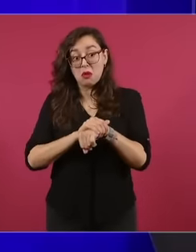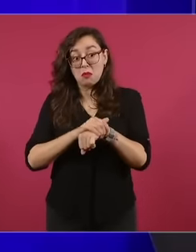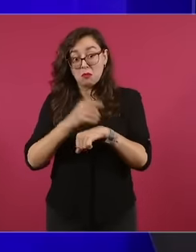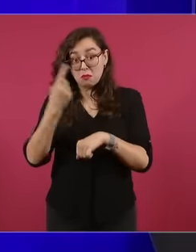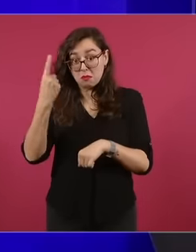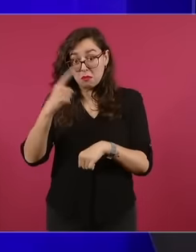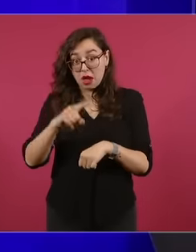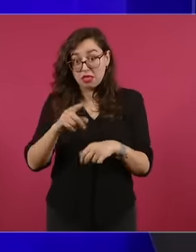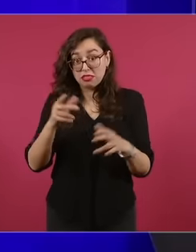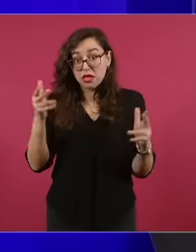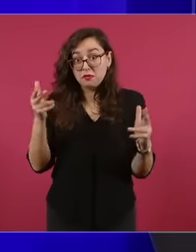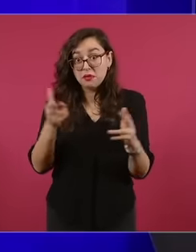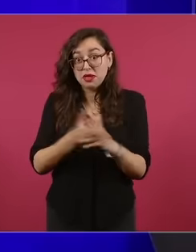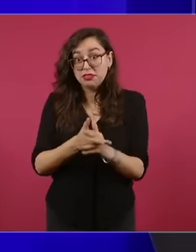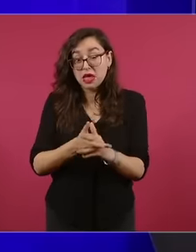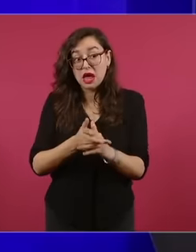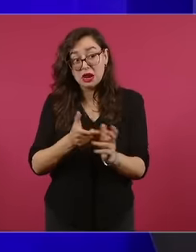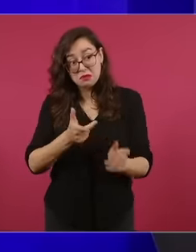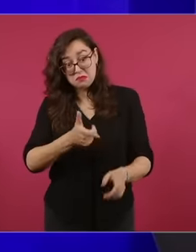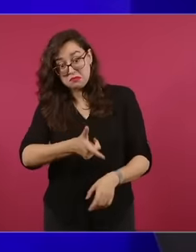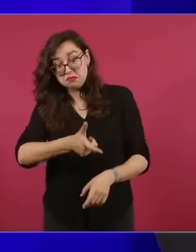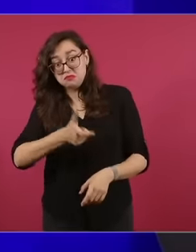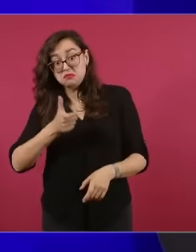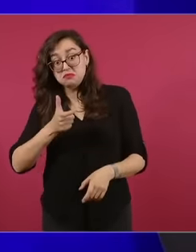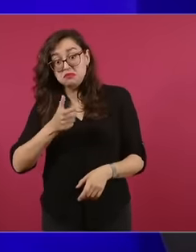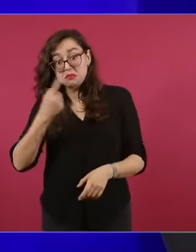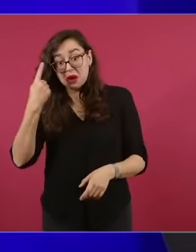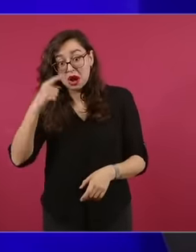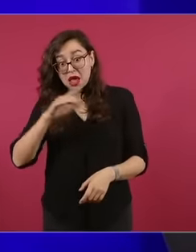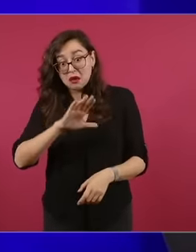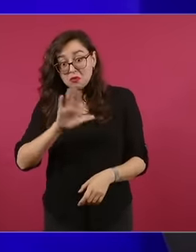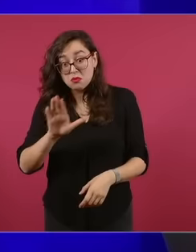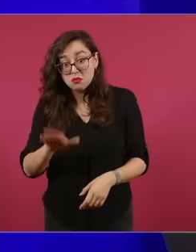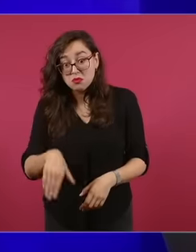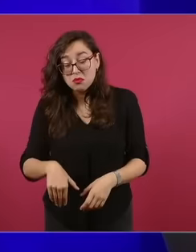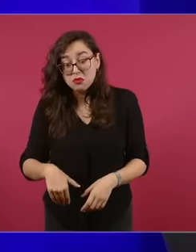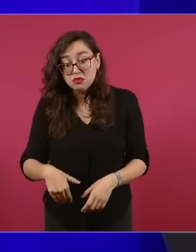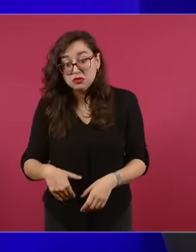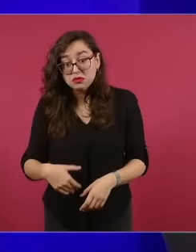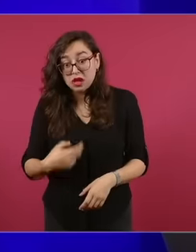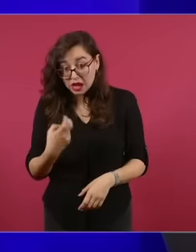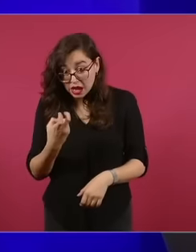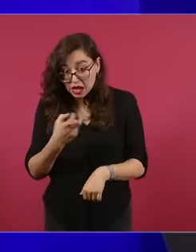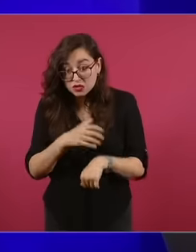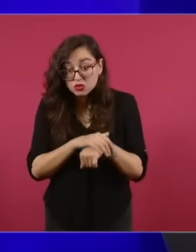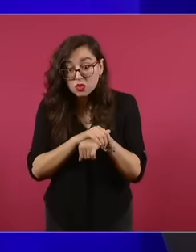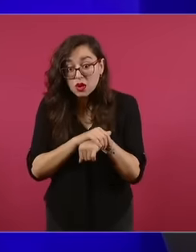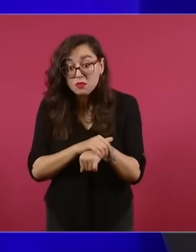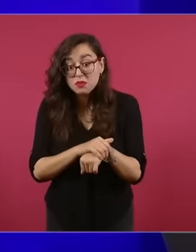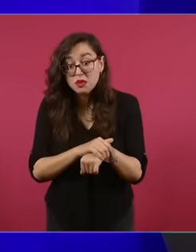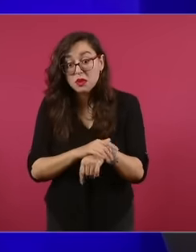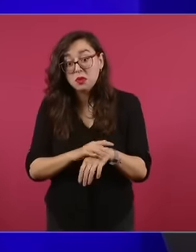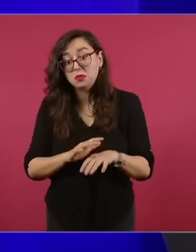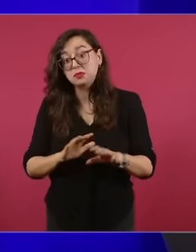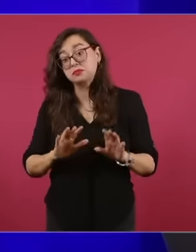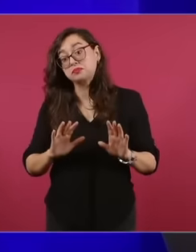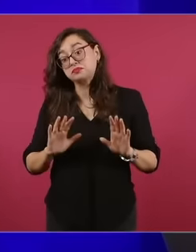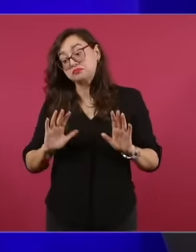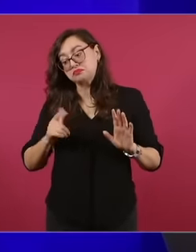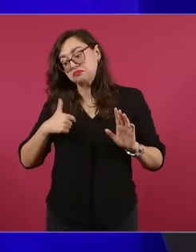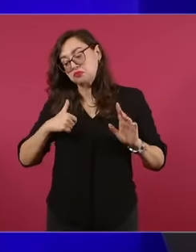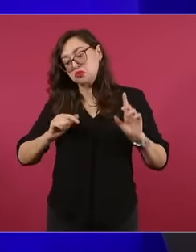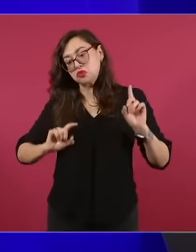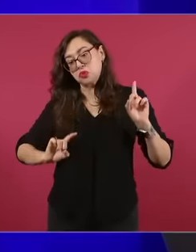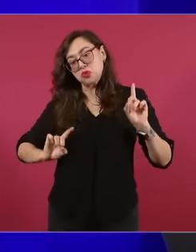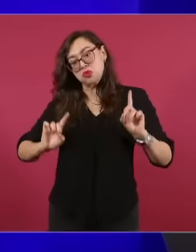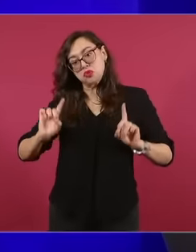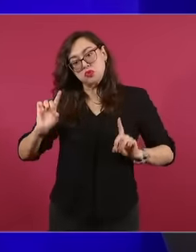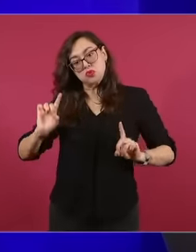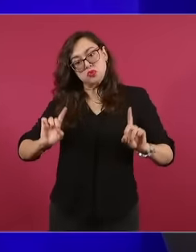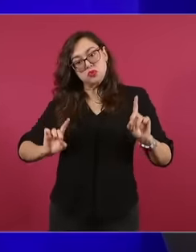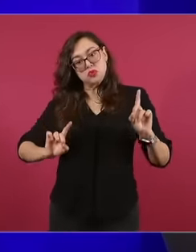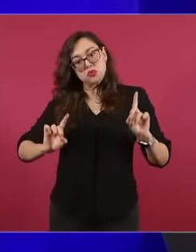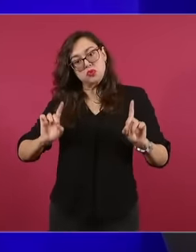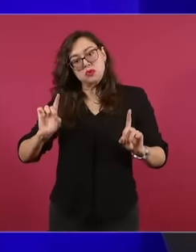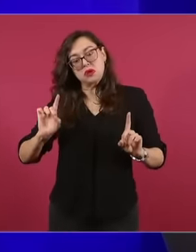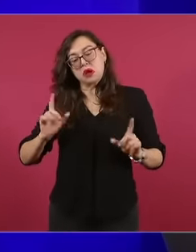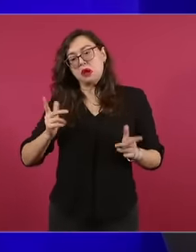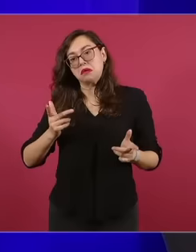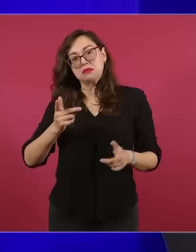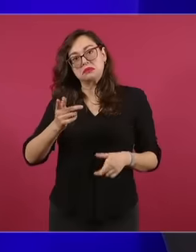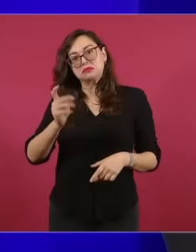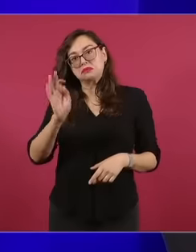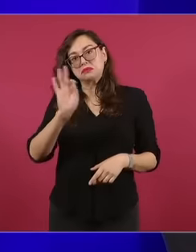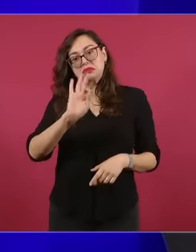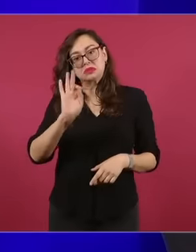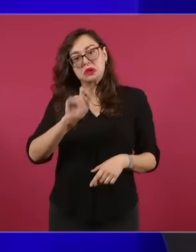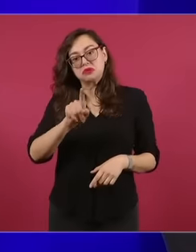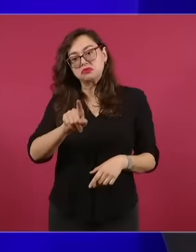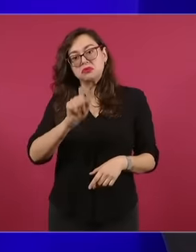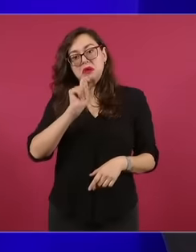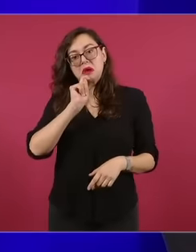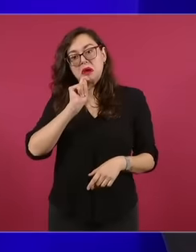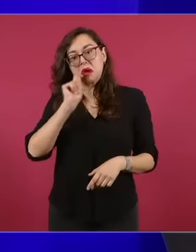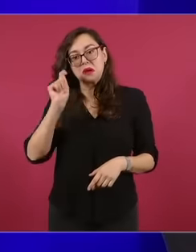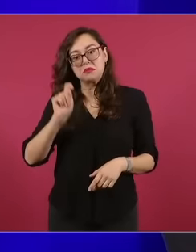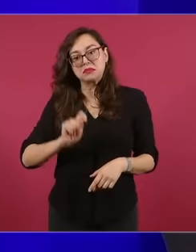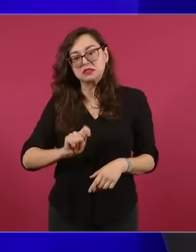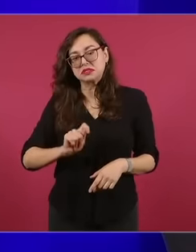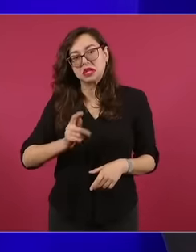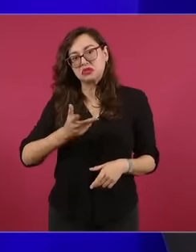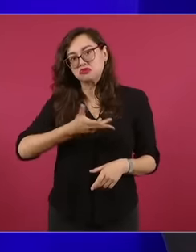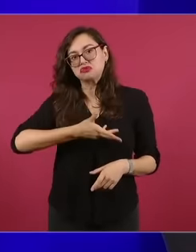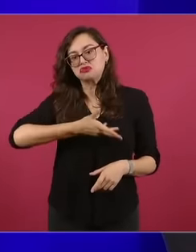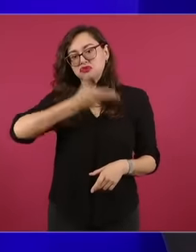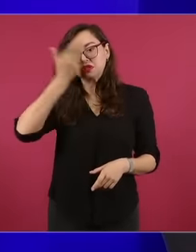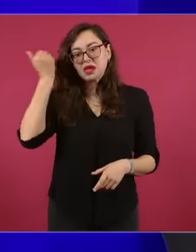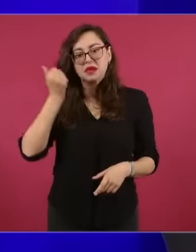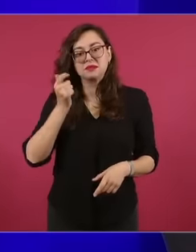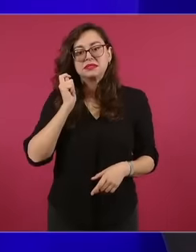kill him, what idea do you have about friendship, president, you have 27 days left We have 27